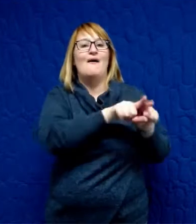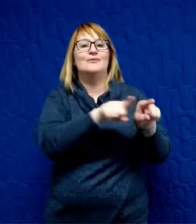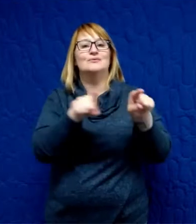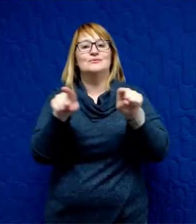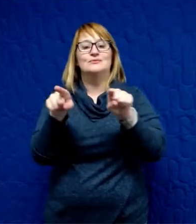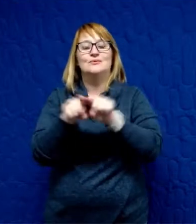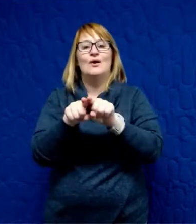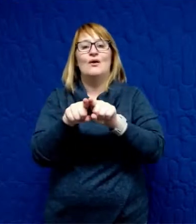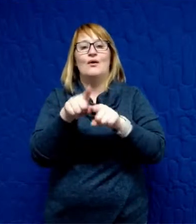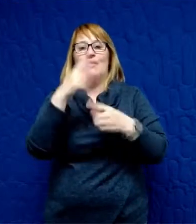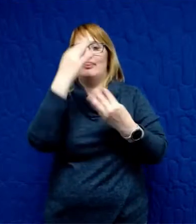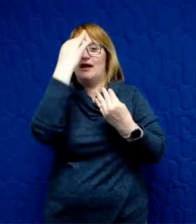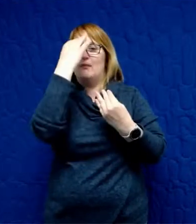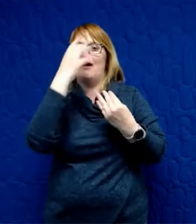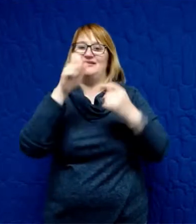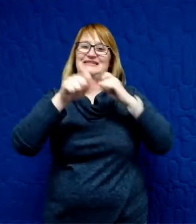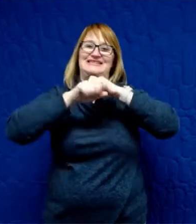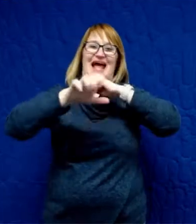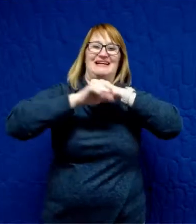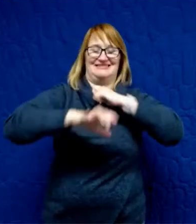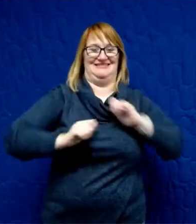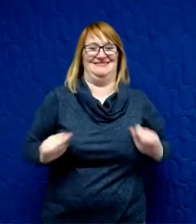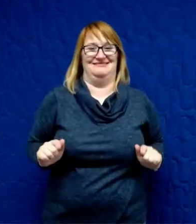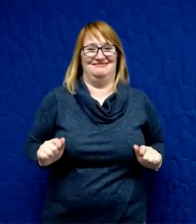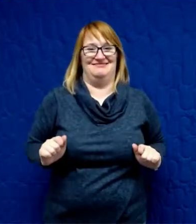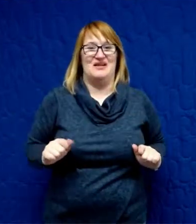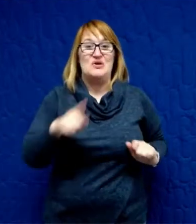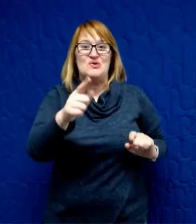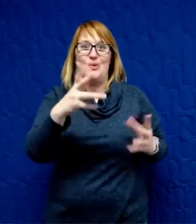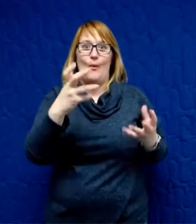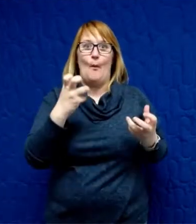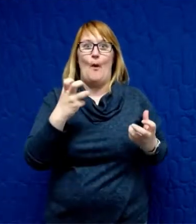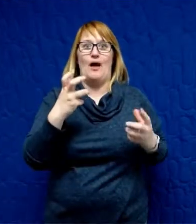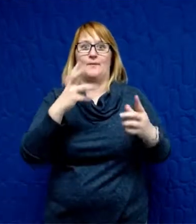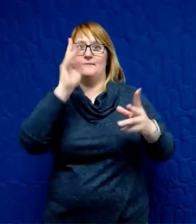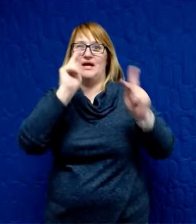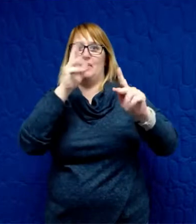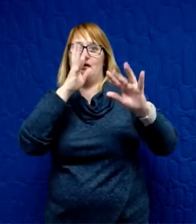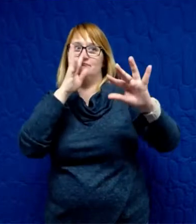kind of think of it as your sales pitch right? You really want to entice someone